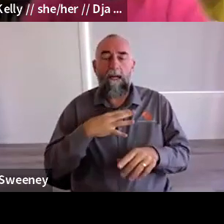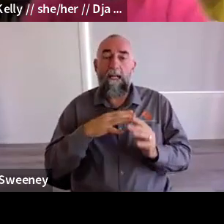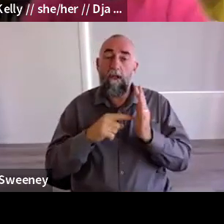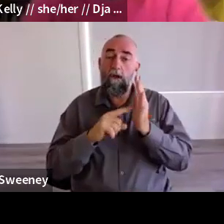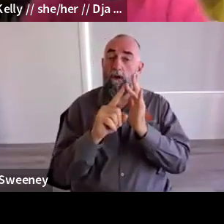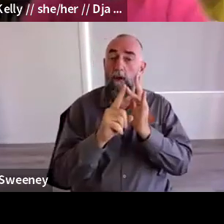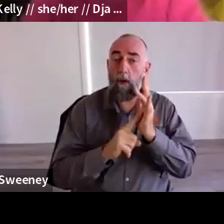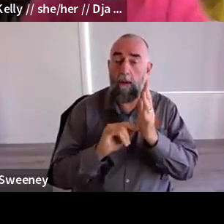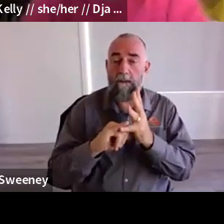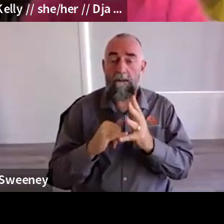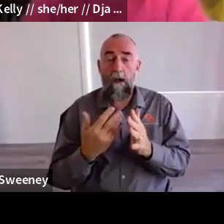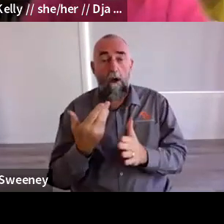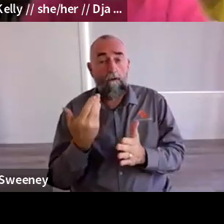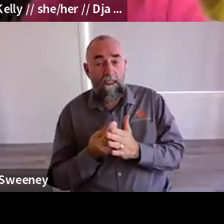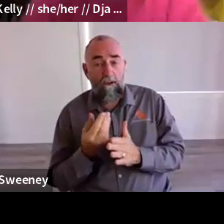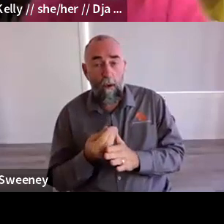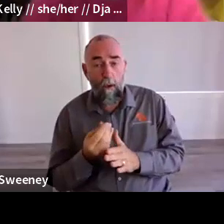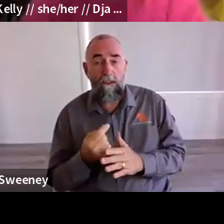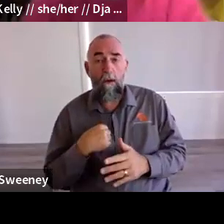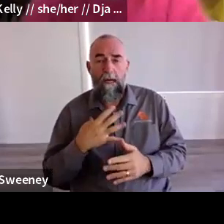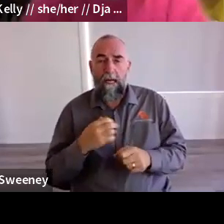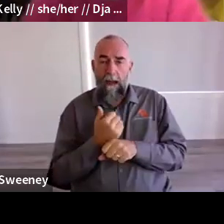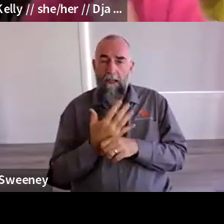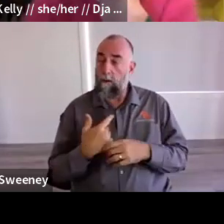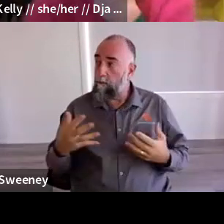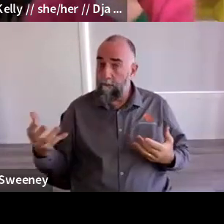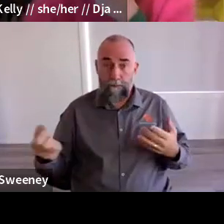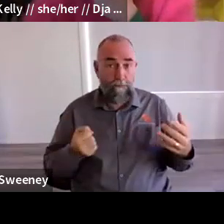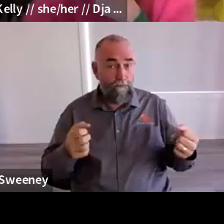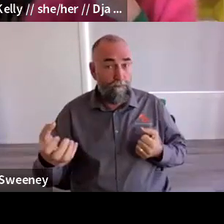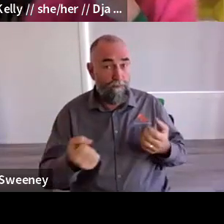question in the Q and A, we need to make sure it feels like the central